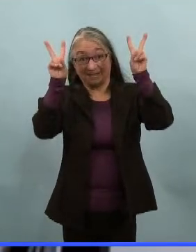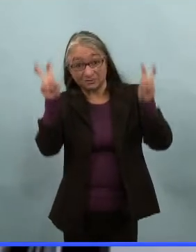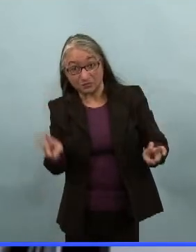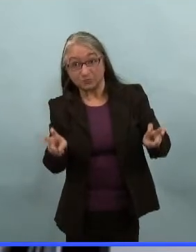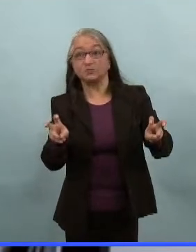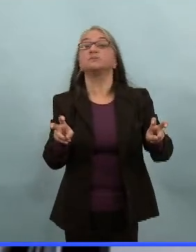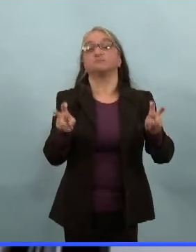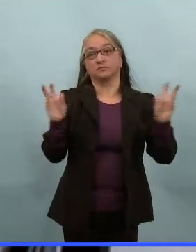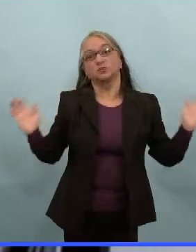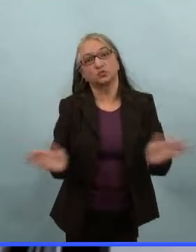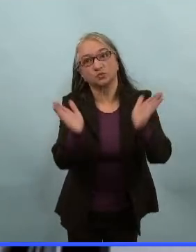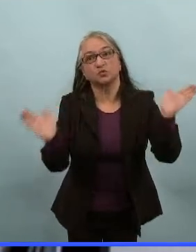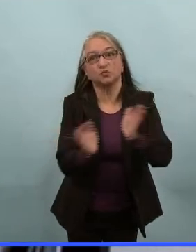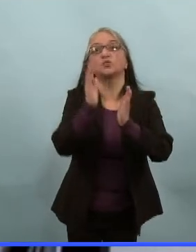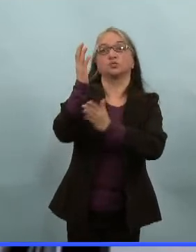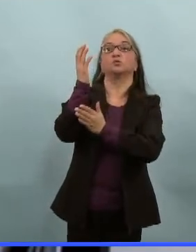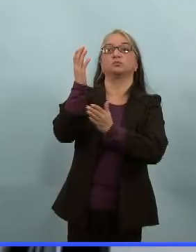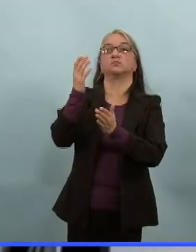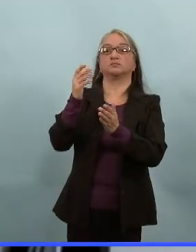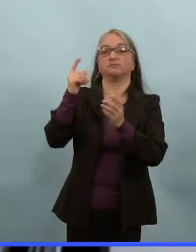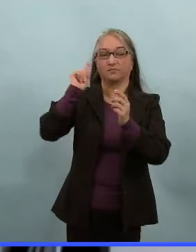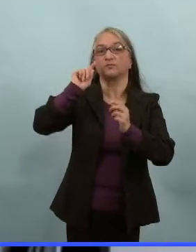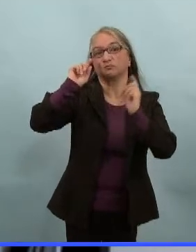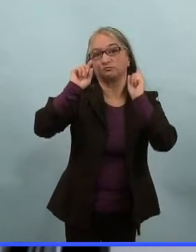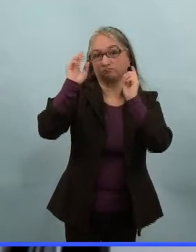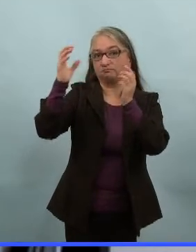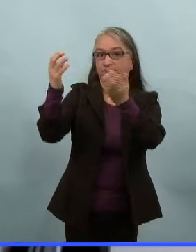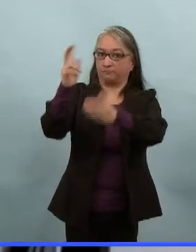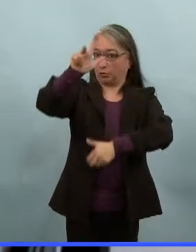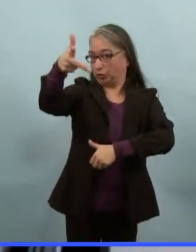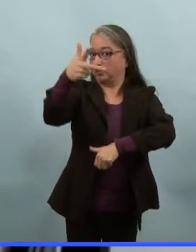you know we've really only seen about half of those higher risk folks getting that third dose